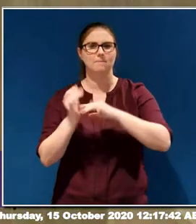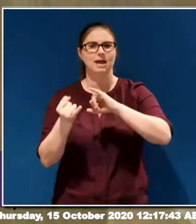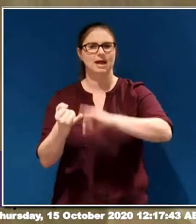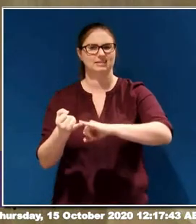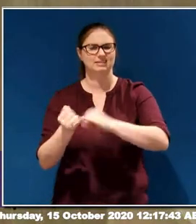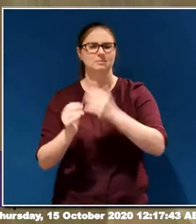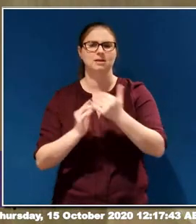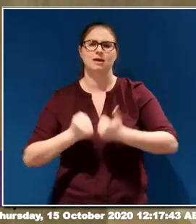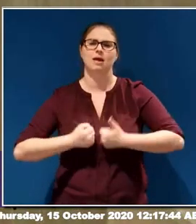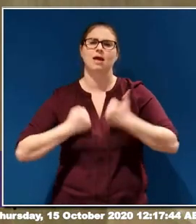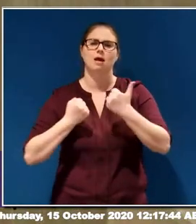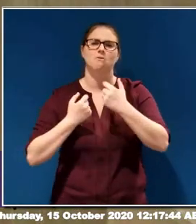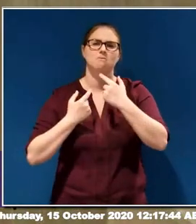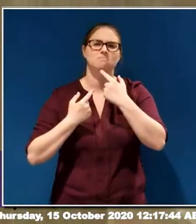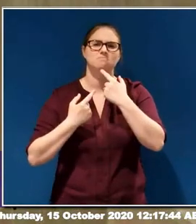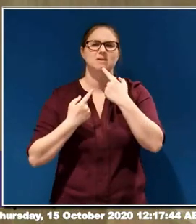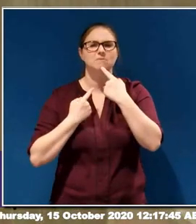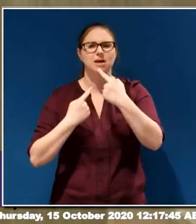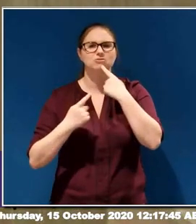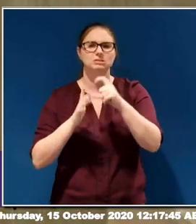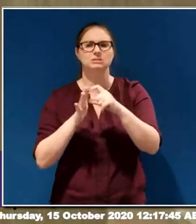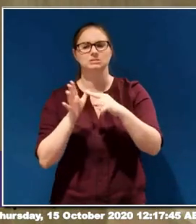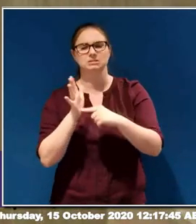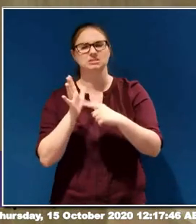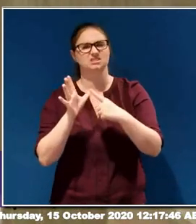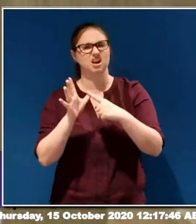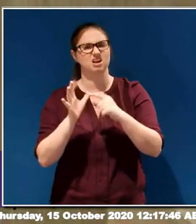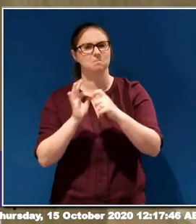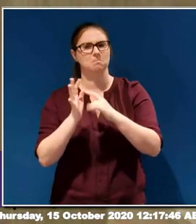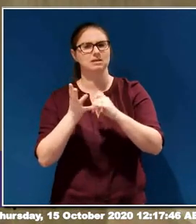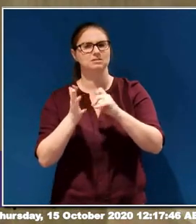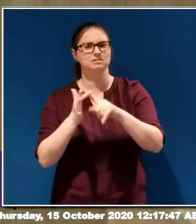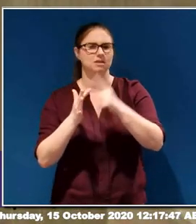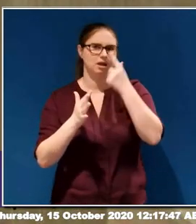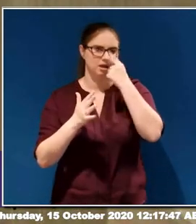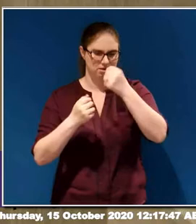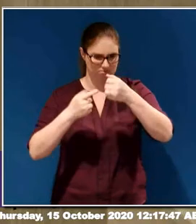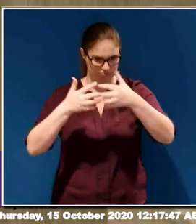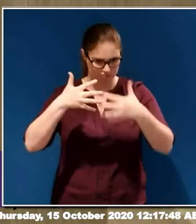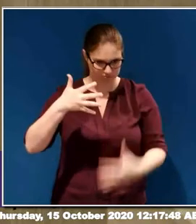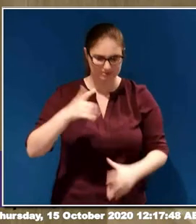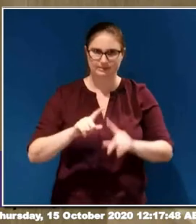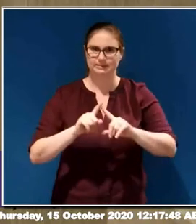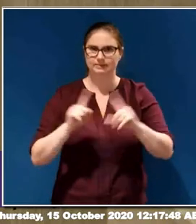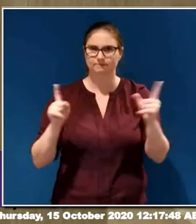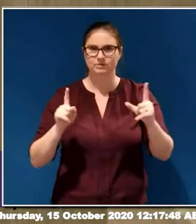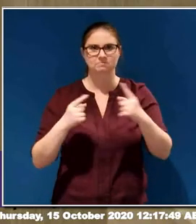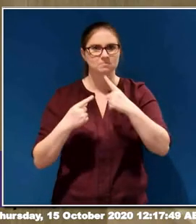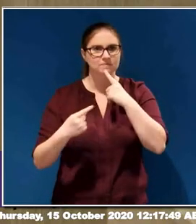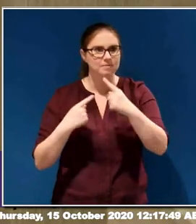that that you're able to provide to the receiving school.